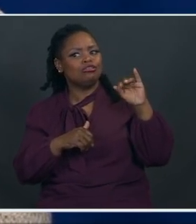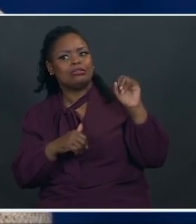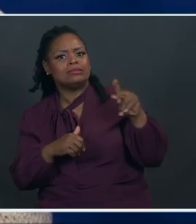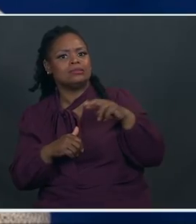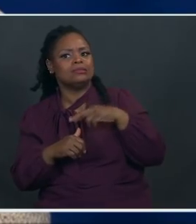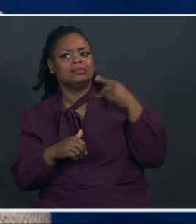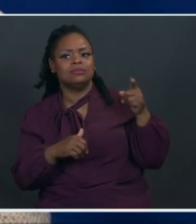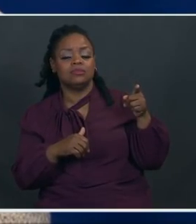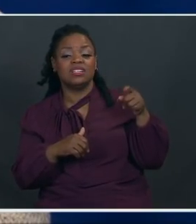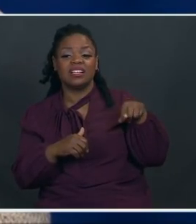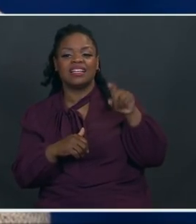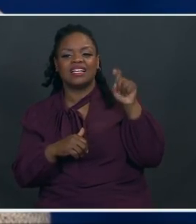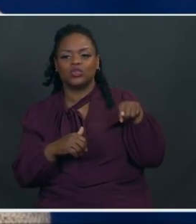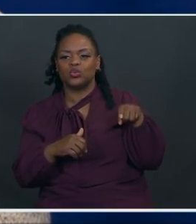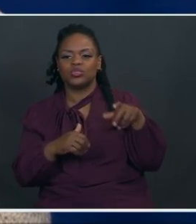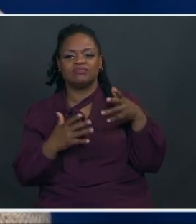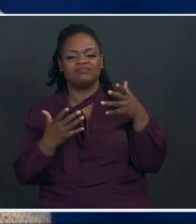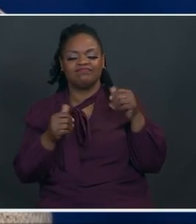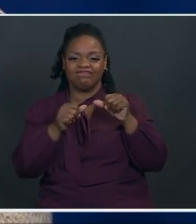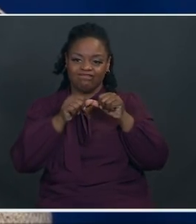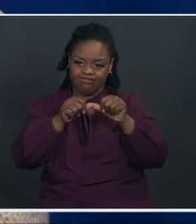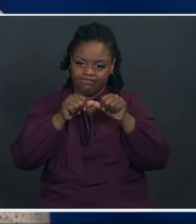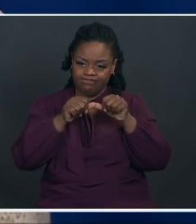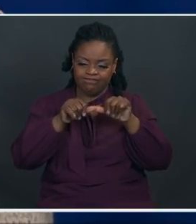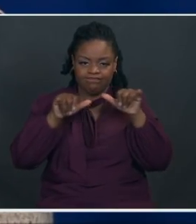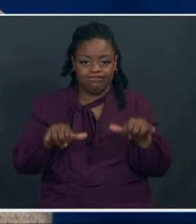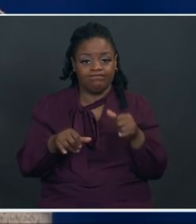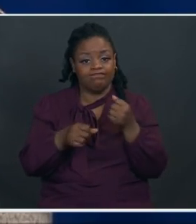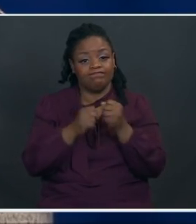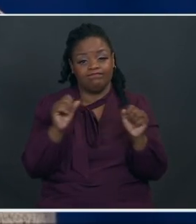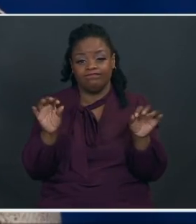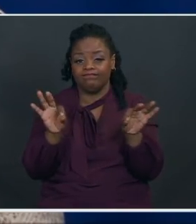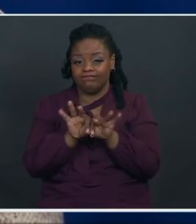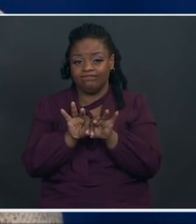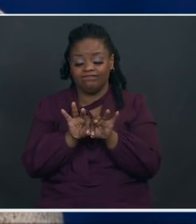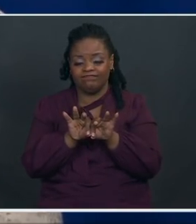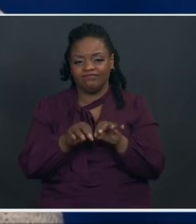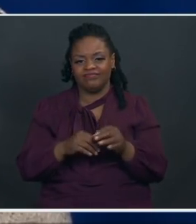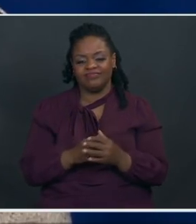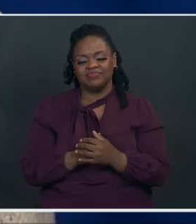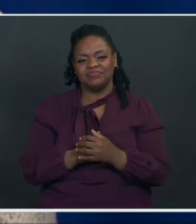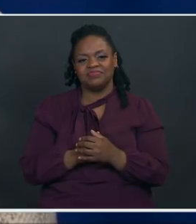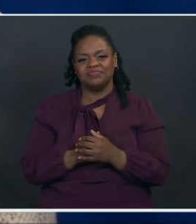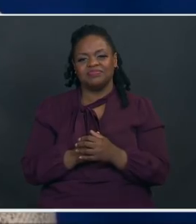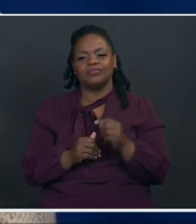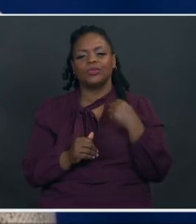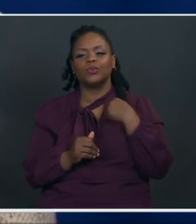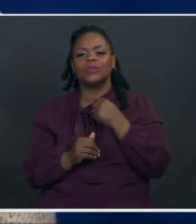and healthy through this pandemic. And there's also the science of it. We cannot beat this virus without making sure